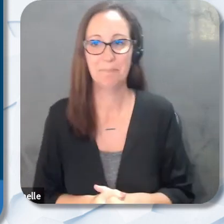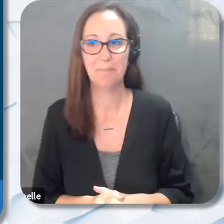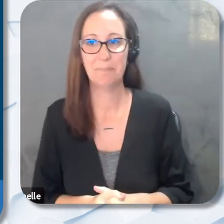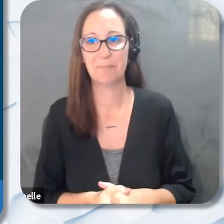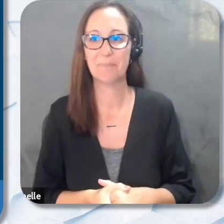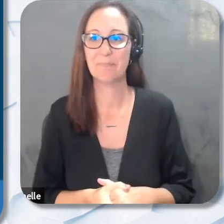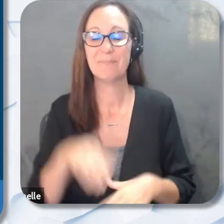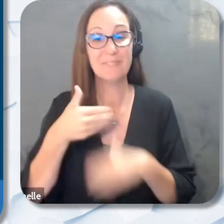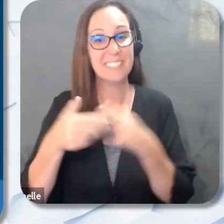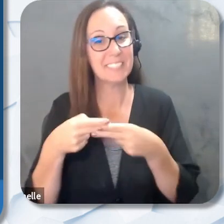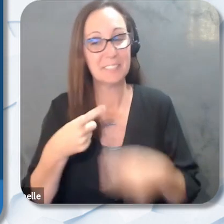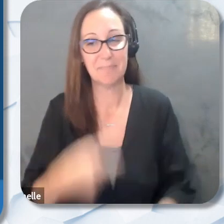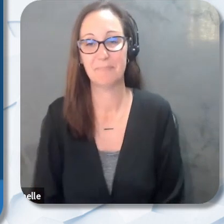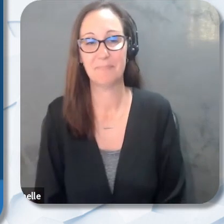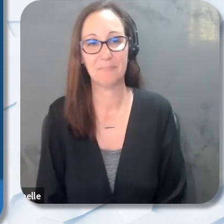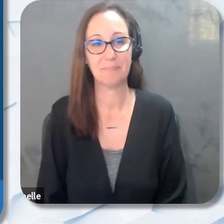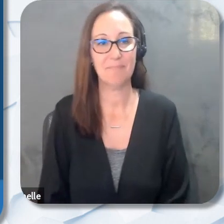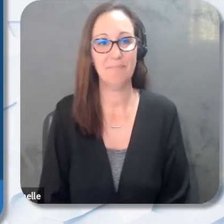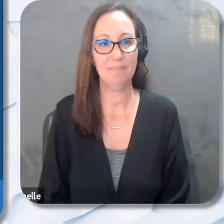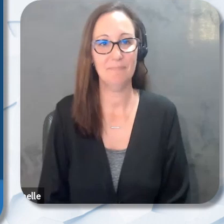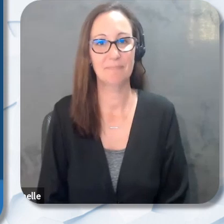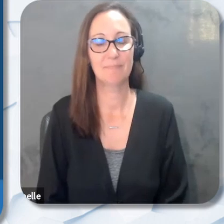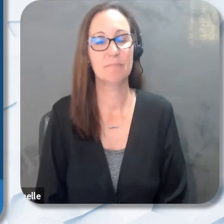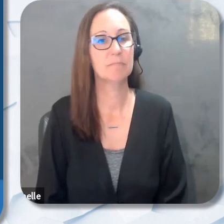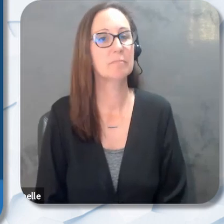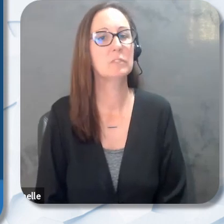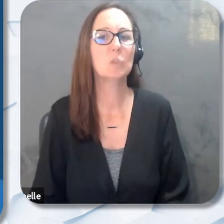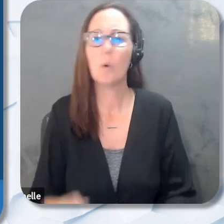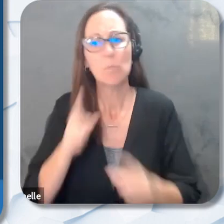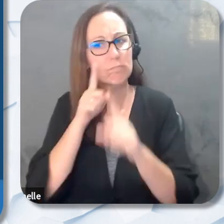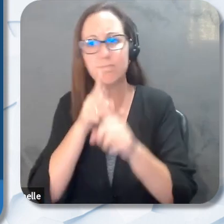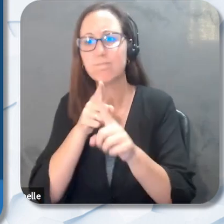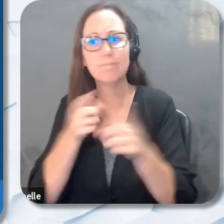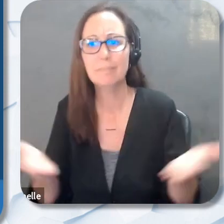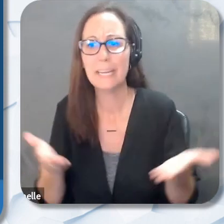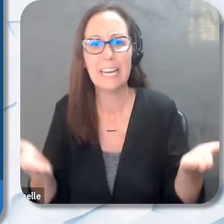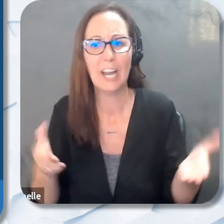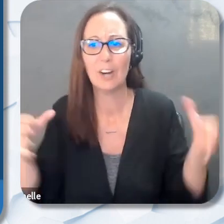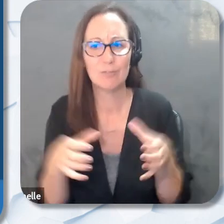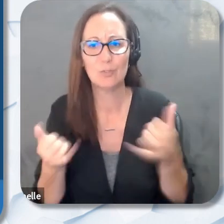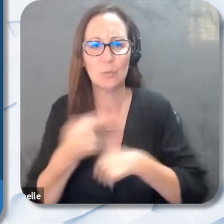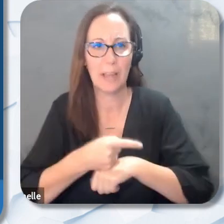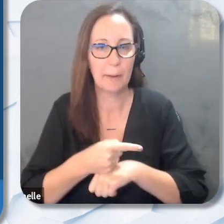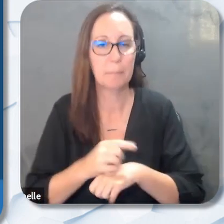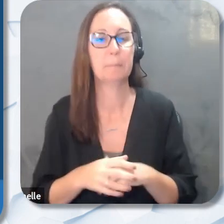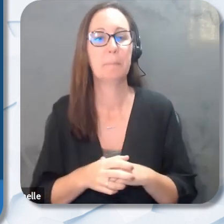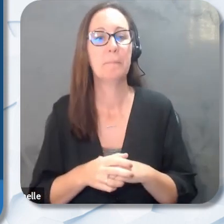Next slide. Why are we all here today in terms of objectives for our time together we hope you